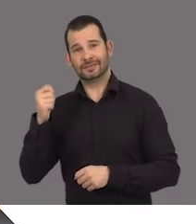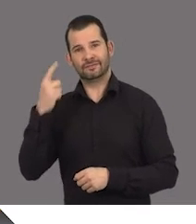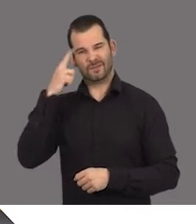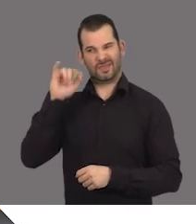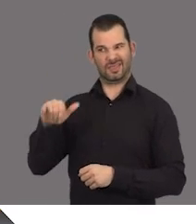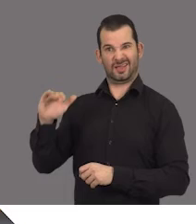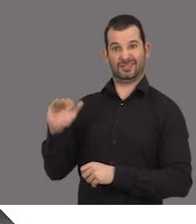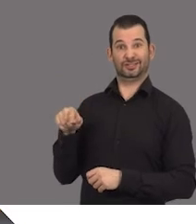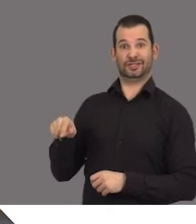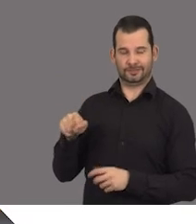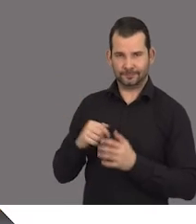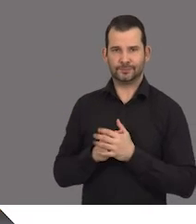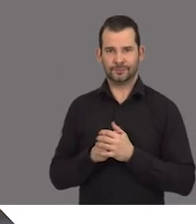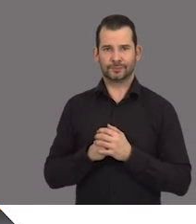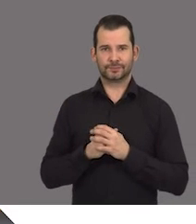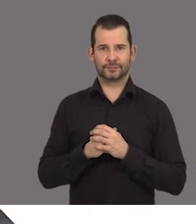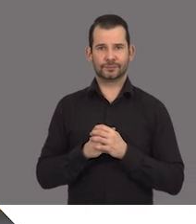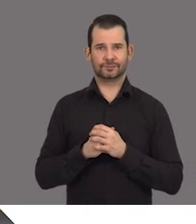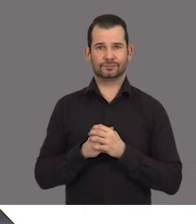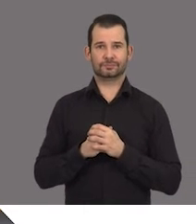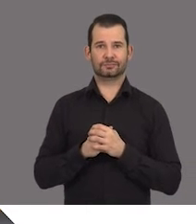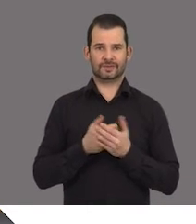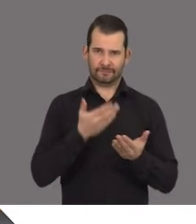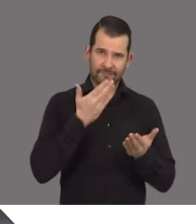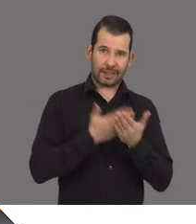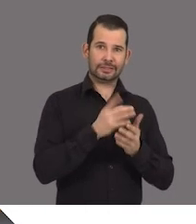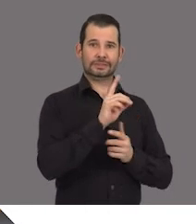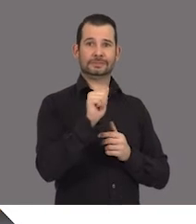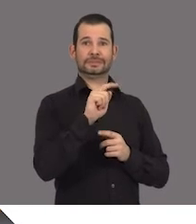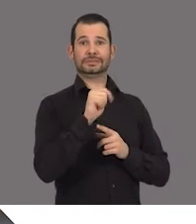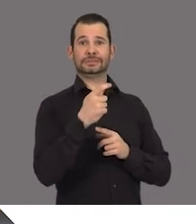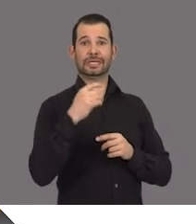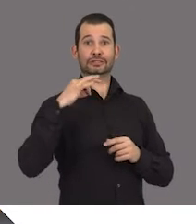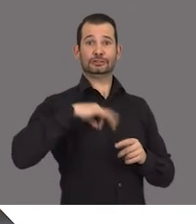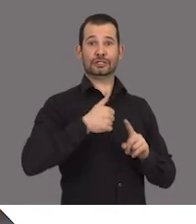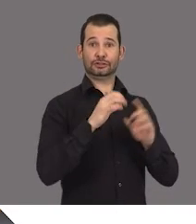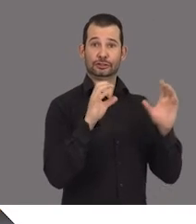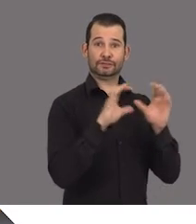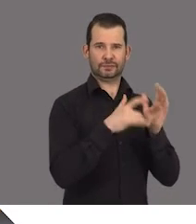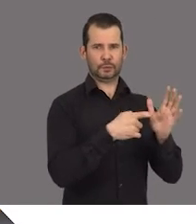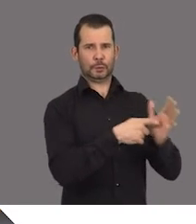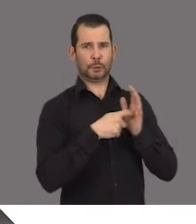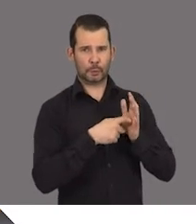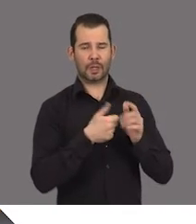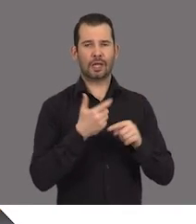The child disability benefit is for families who care for a child under 18